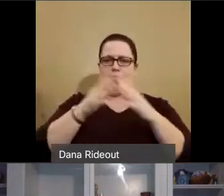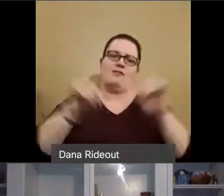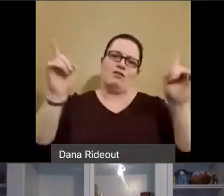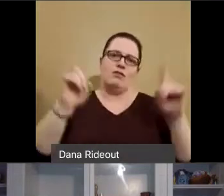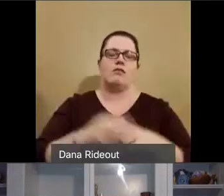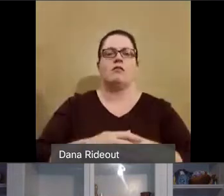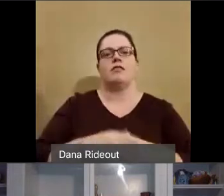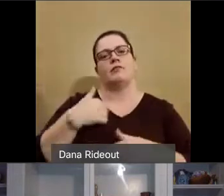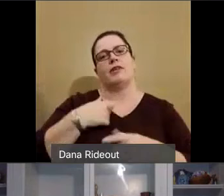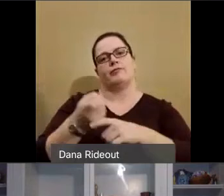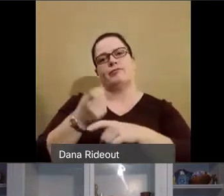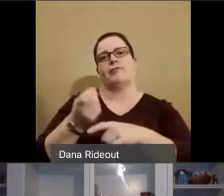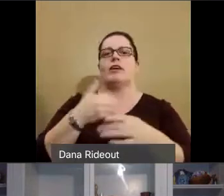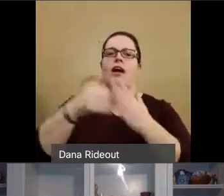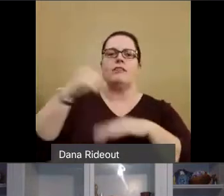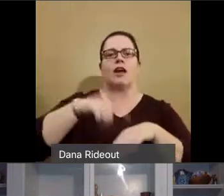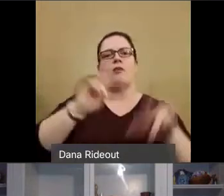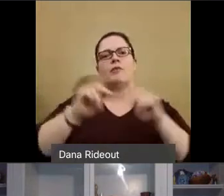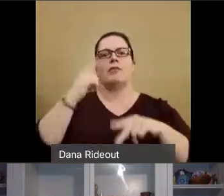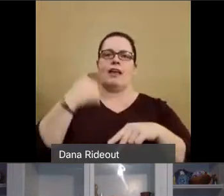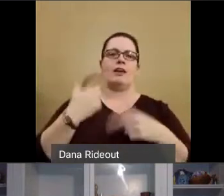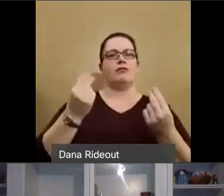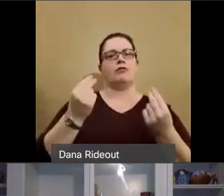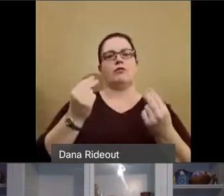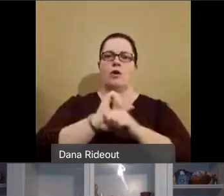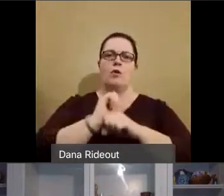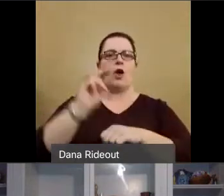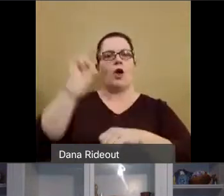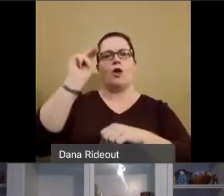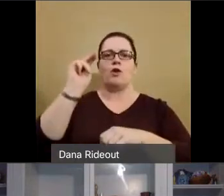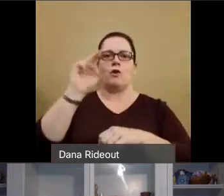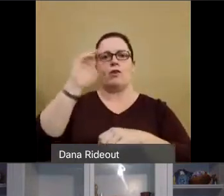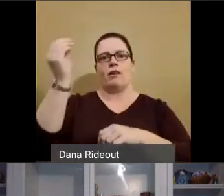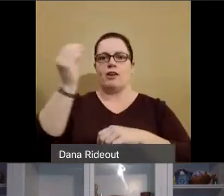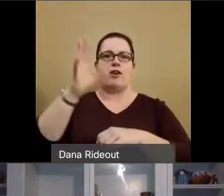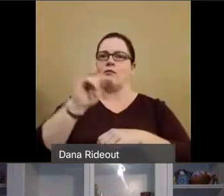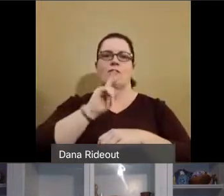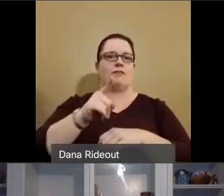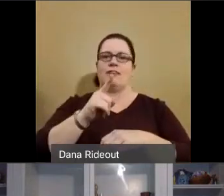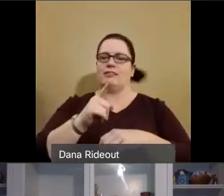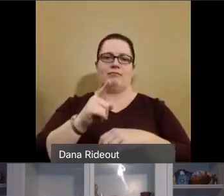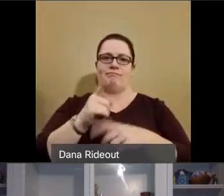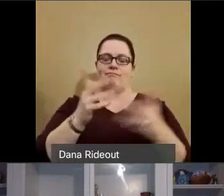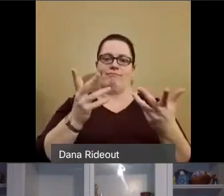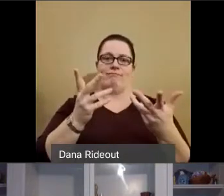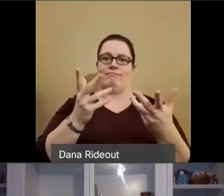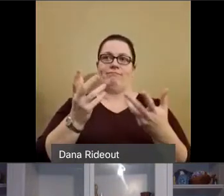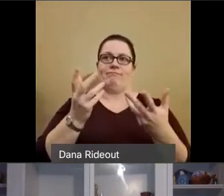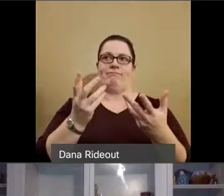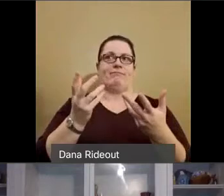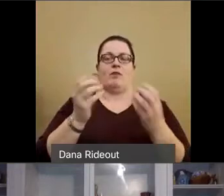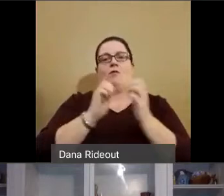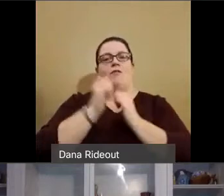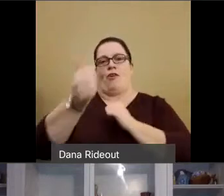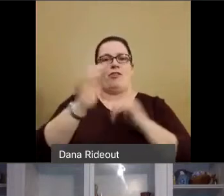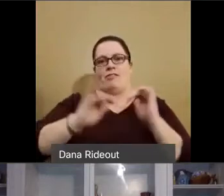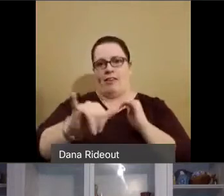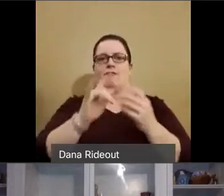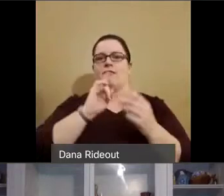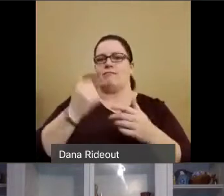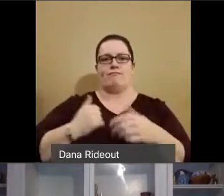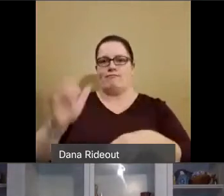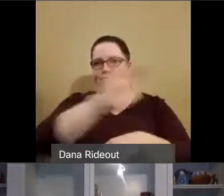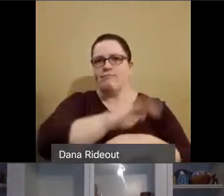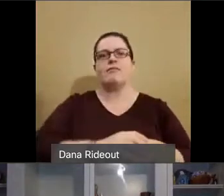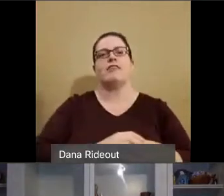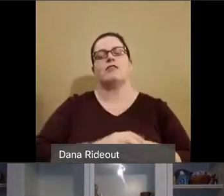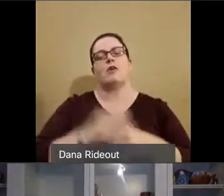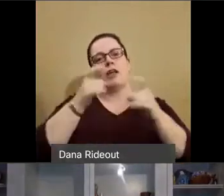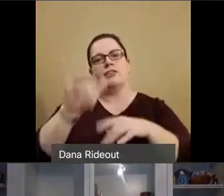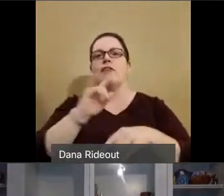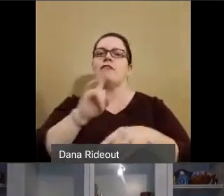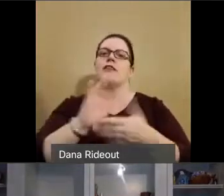I joke a lot of people think that I spent time and work in northern Ontario when really Bruce peninsula and vast amounts of the country go much further than that. So, in terms of managing that, it becomes tricky. The ethics question.